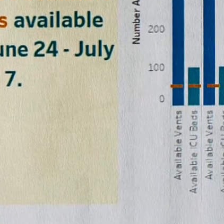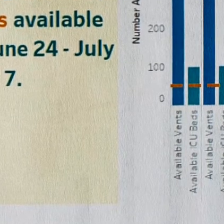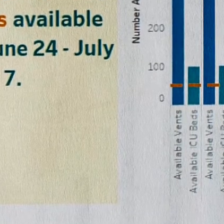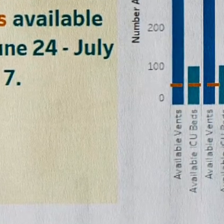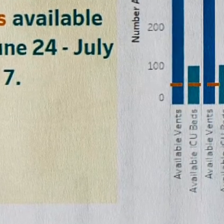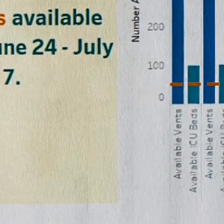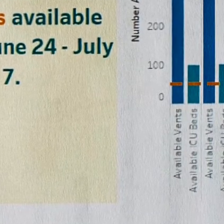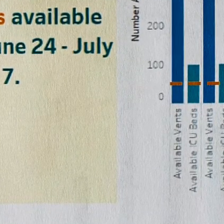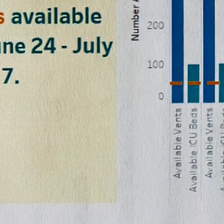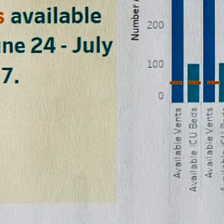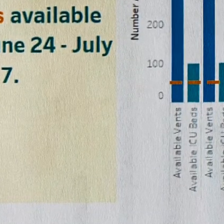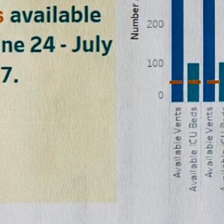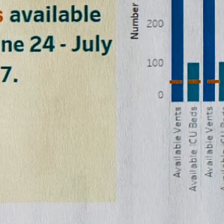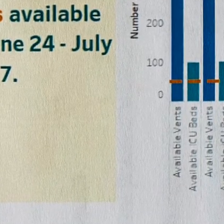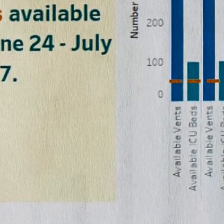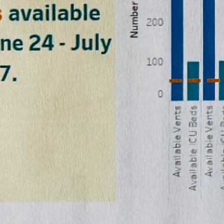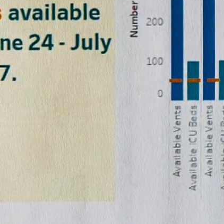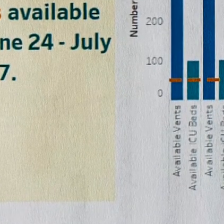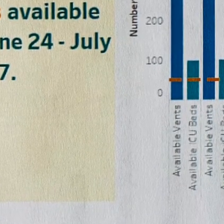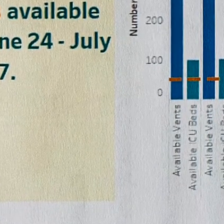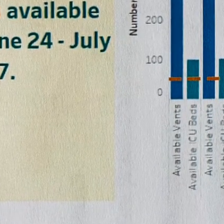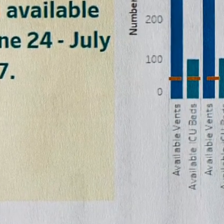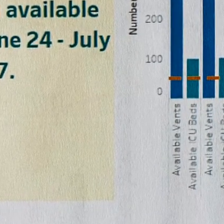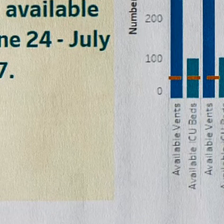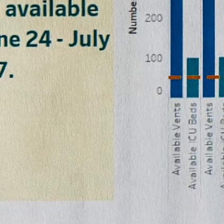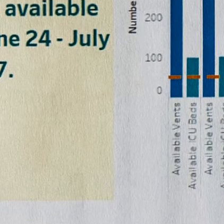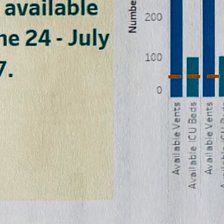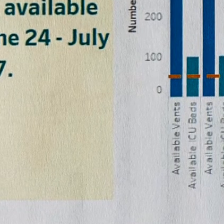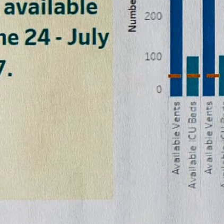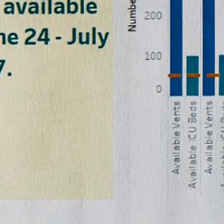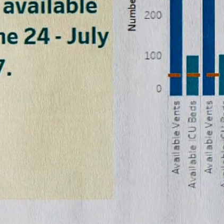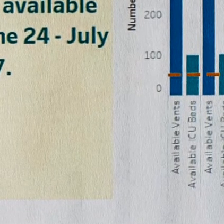But for right now, we have a good solid 10-day supply of PPE available